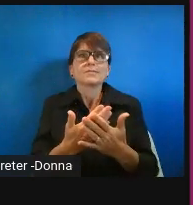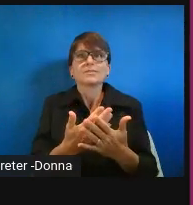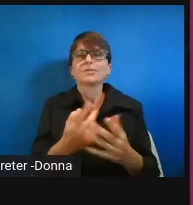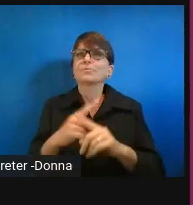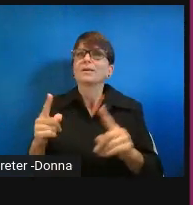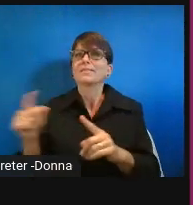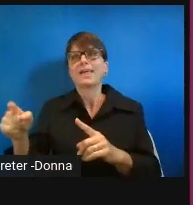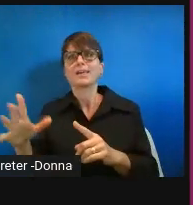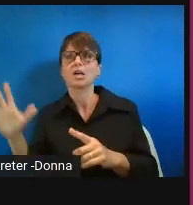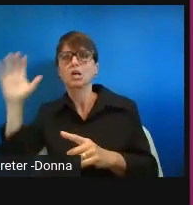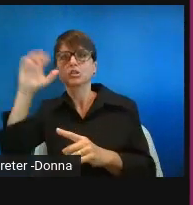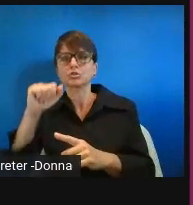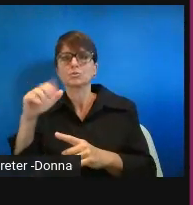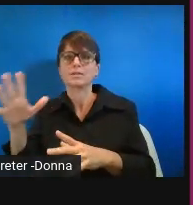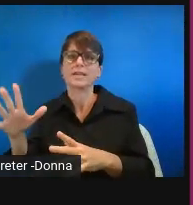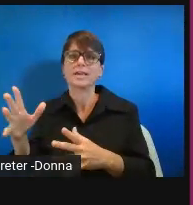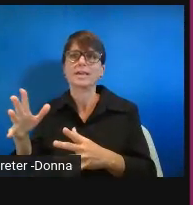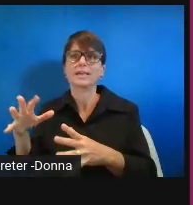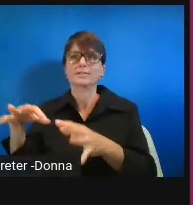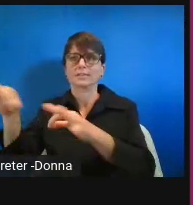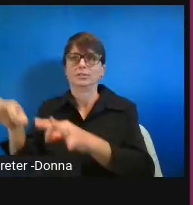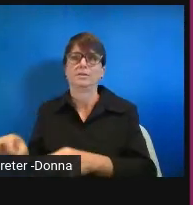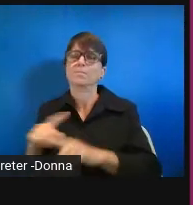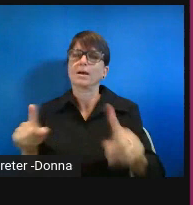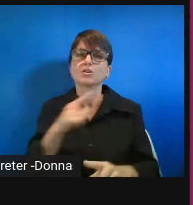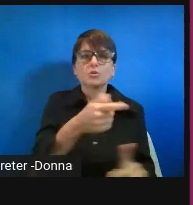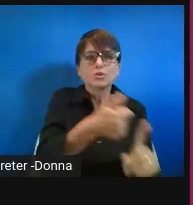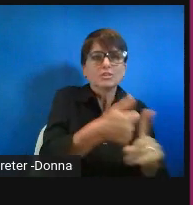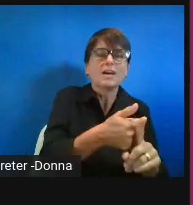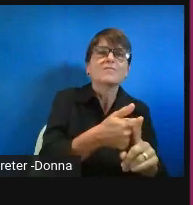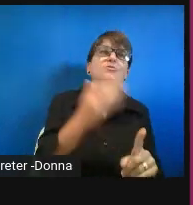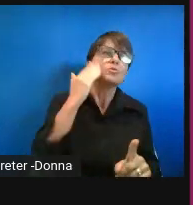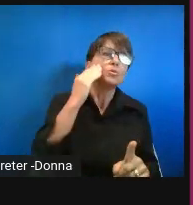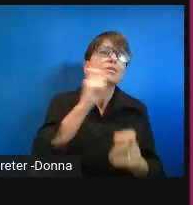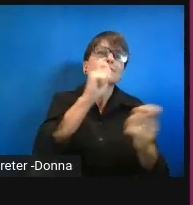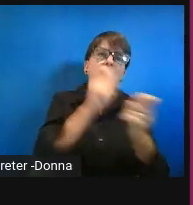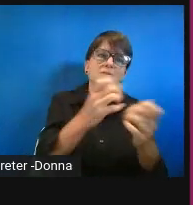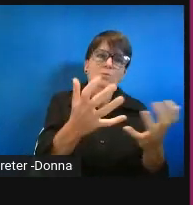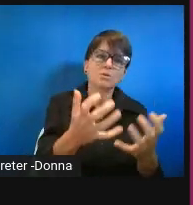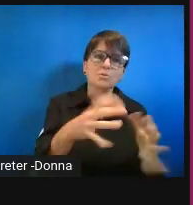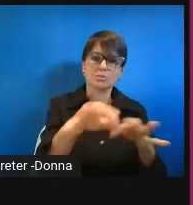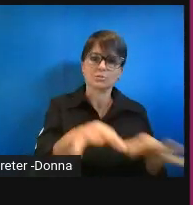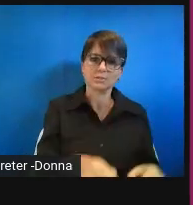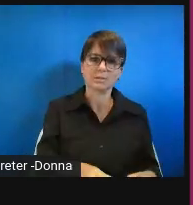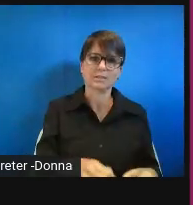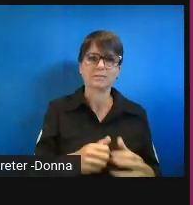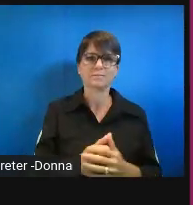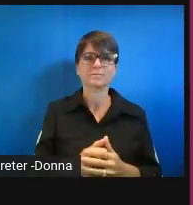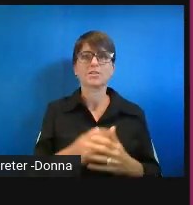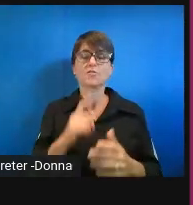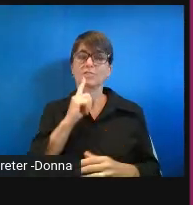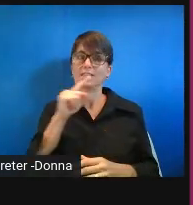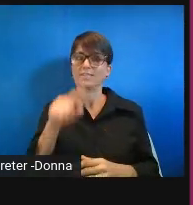Let's talk videos, especially short form video. They’re only getting bigger. I can do a whole talk about that, but that's not for today.